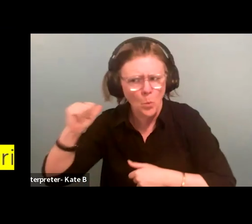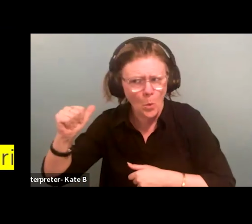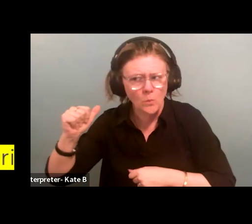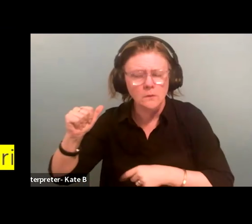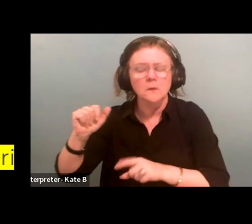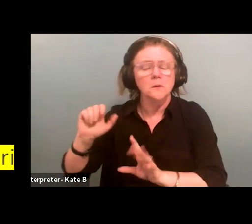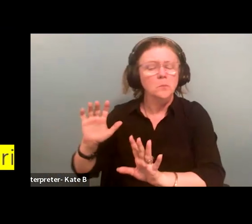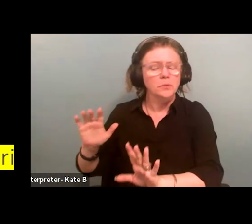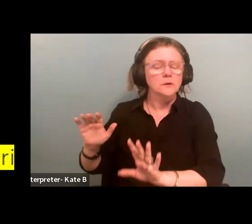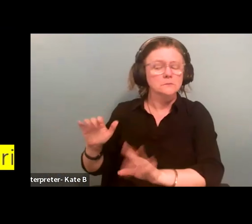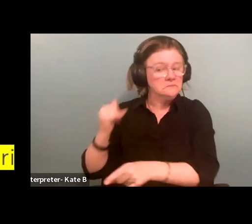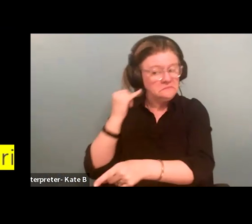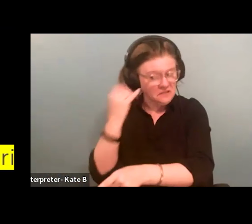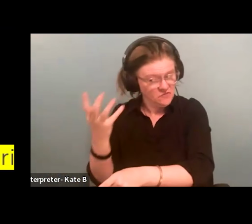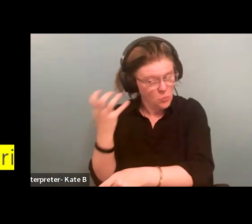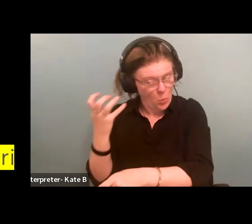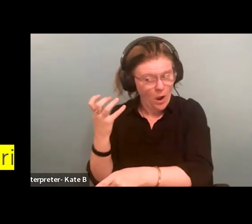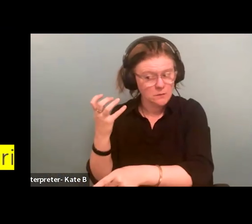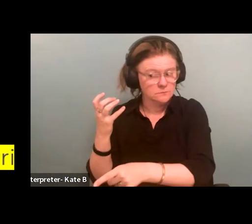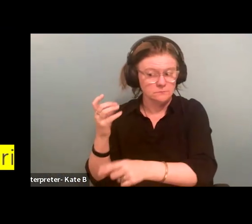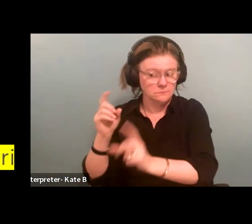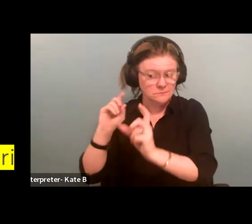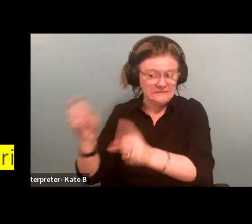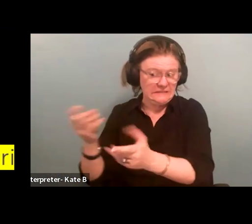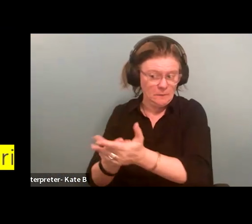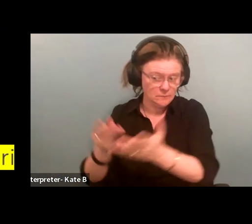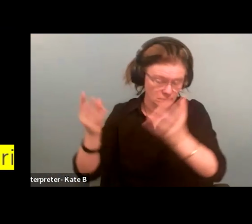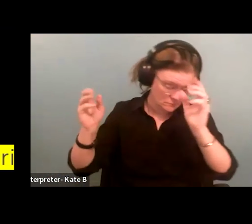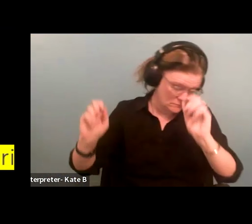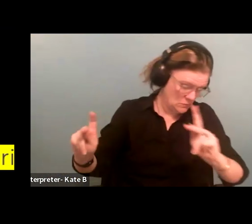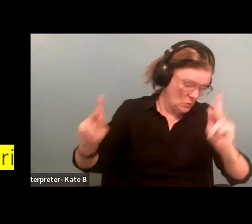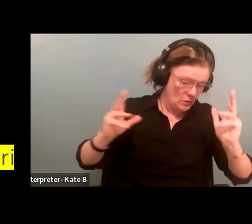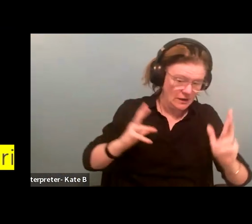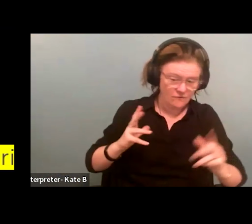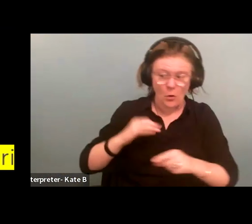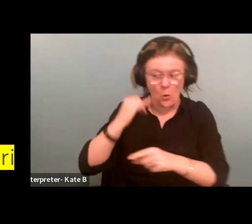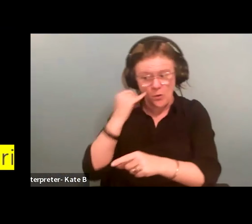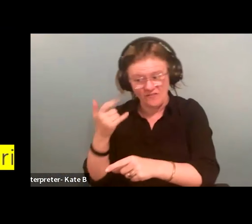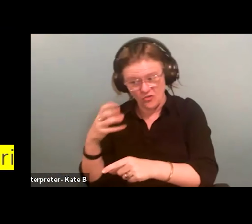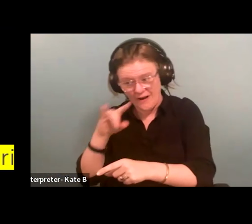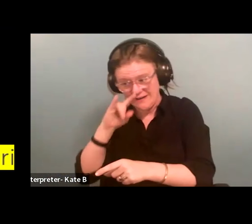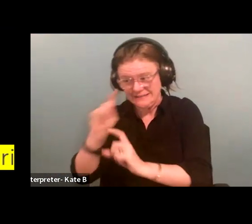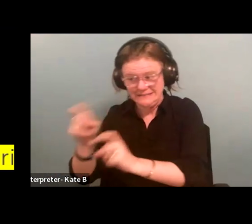If that older adult wishes to give a grandchild a lot of money, they can do that.